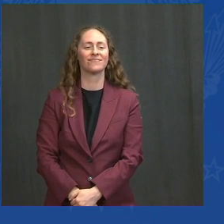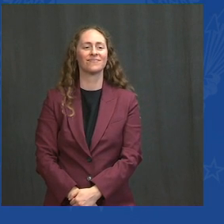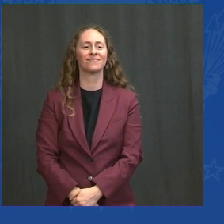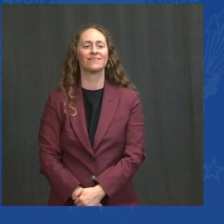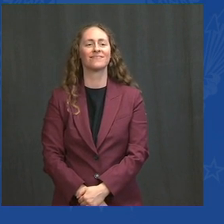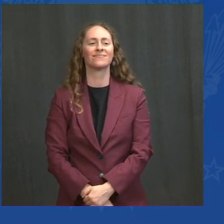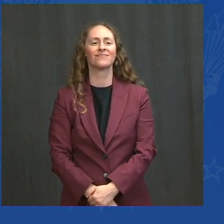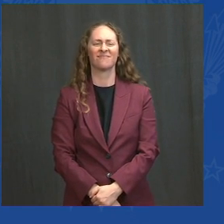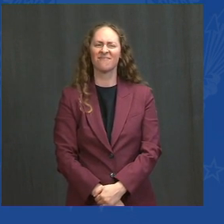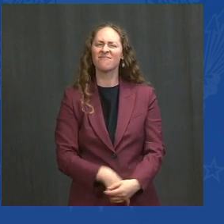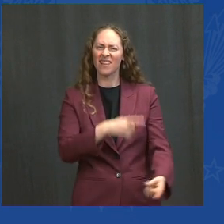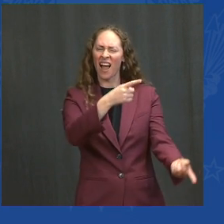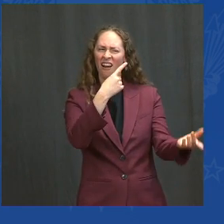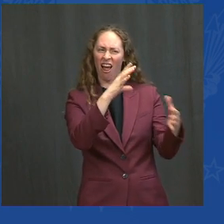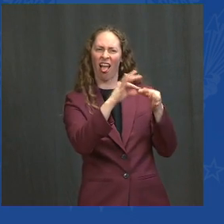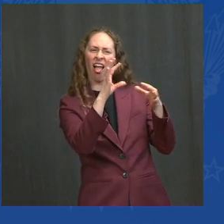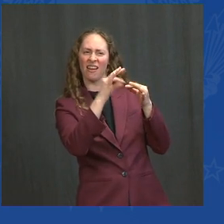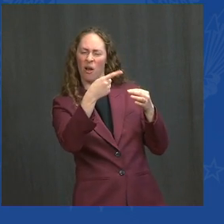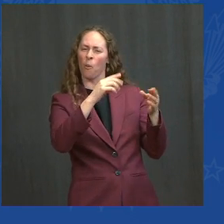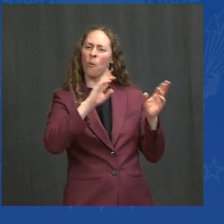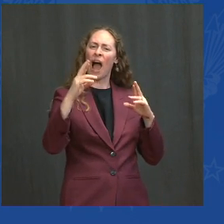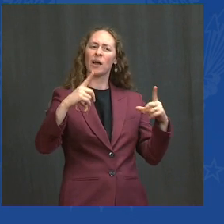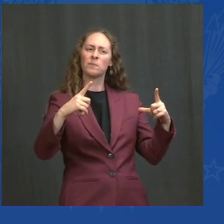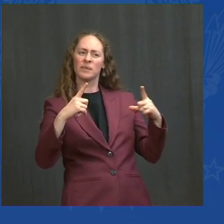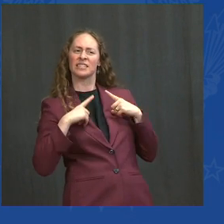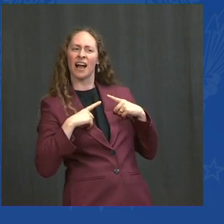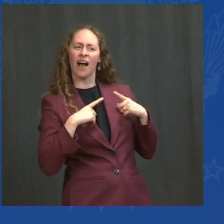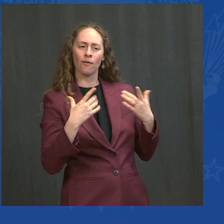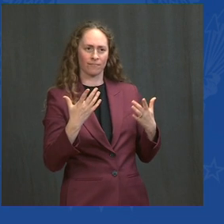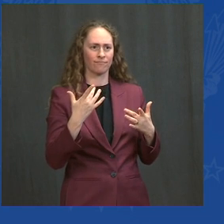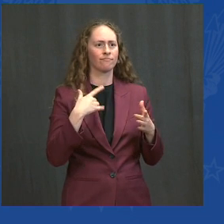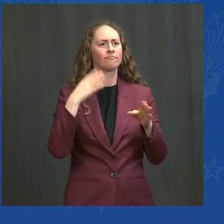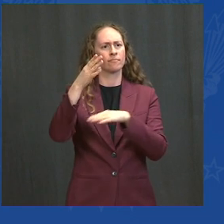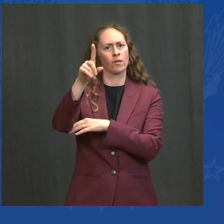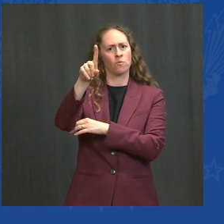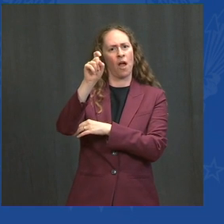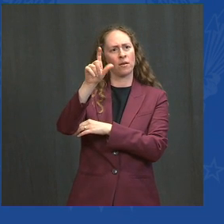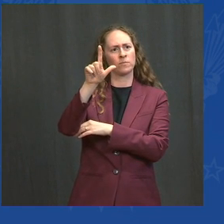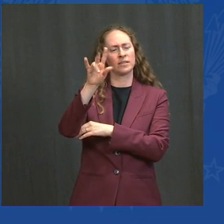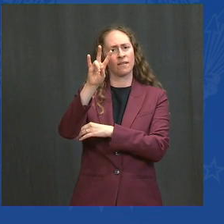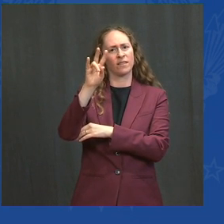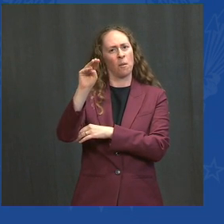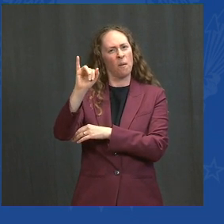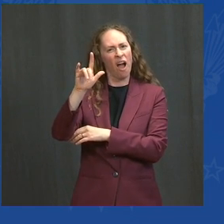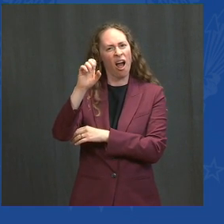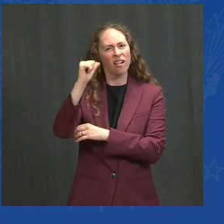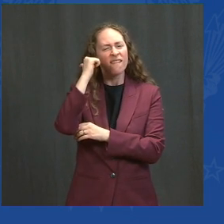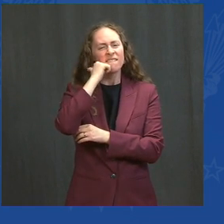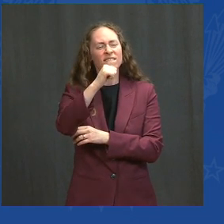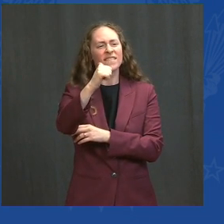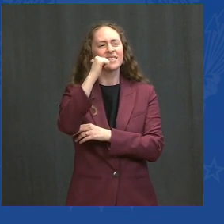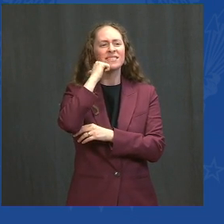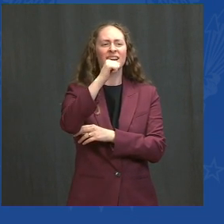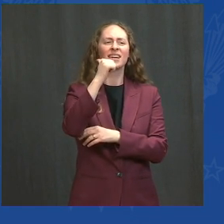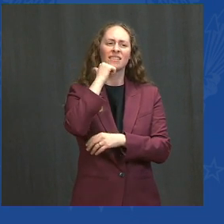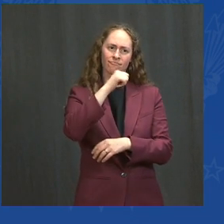We estimated 127 days a year, 250 miles back and forth, 3 --